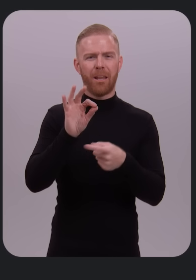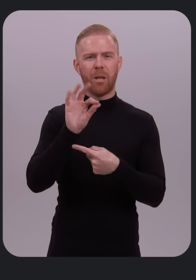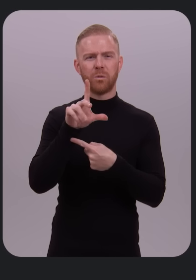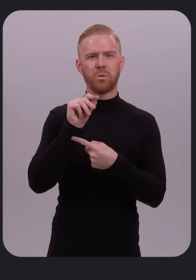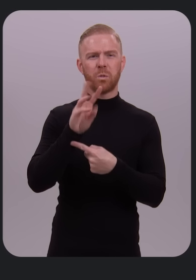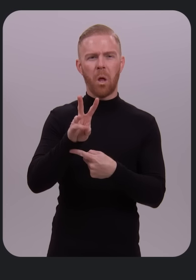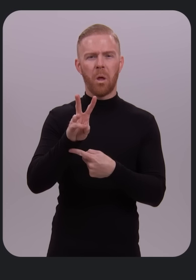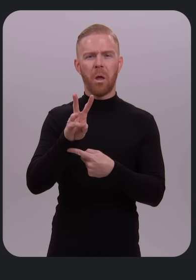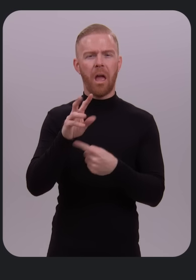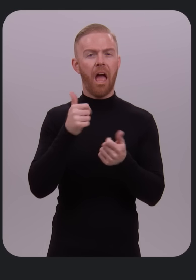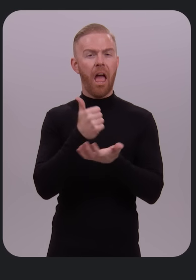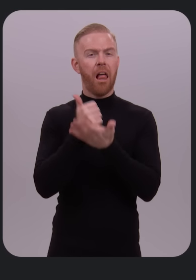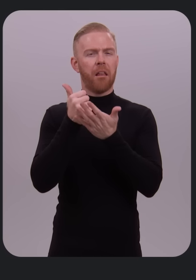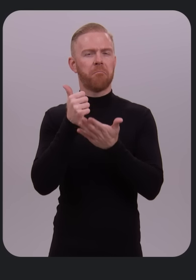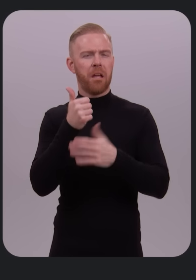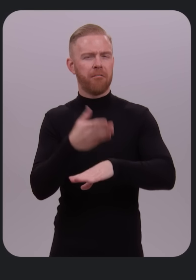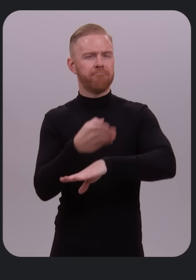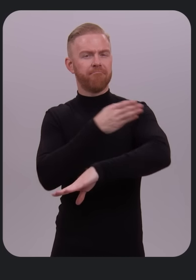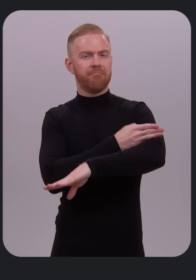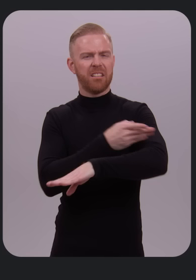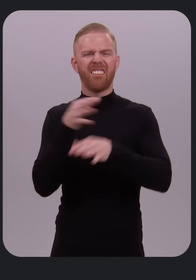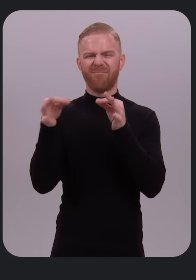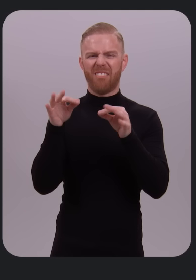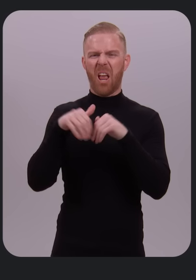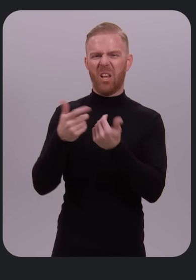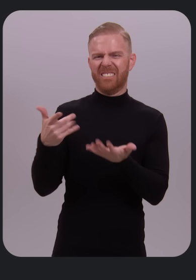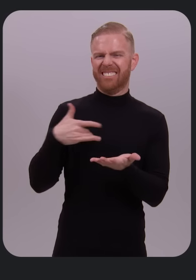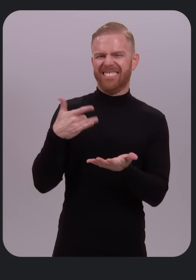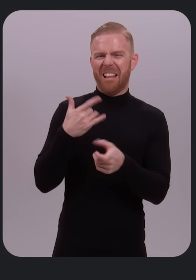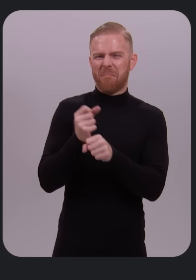and how they're making it even better. Let's take a watch. [VIDEO PLAYBACK]